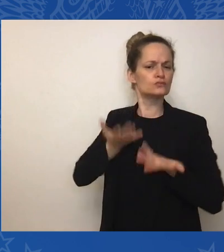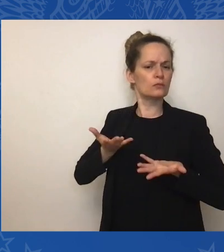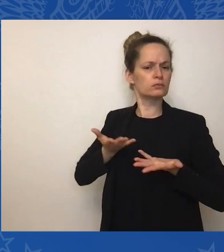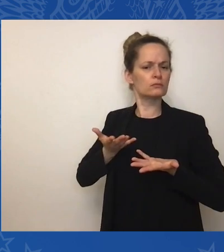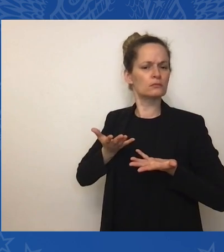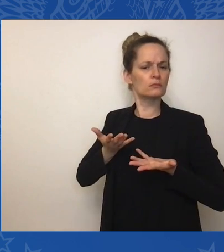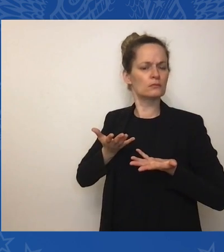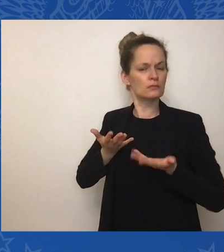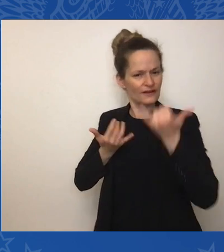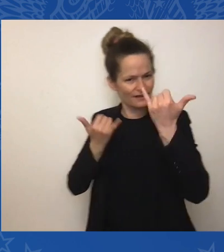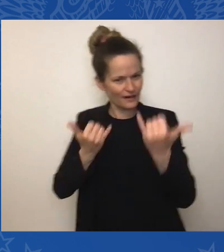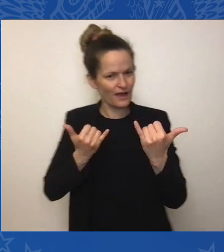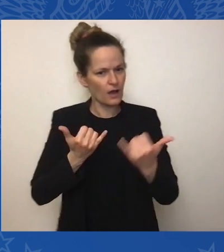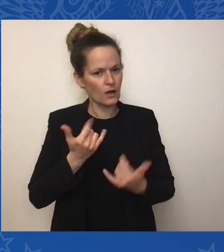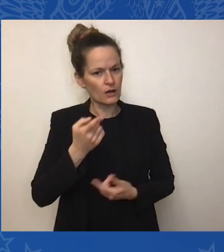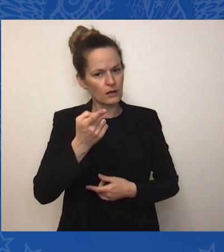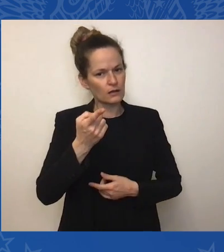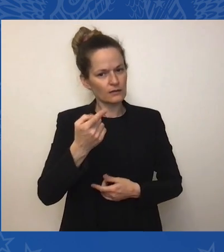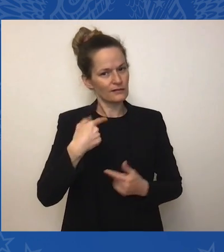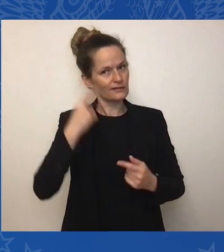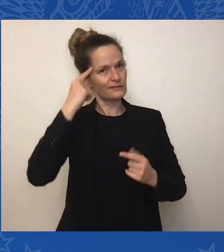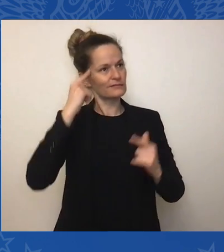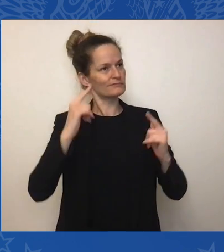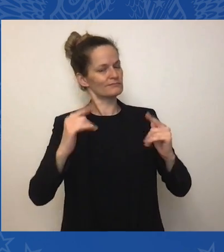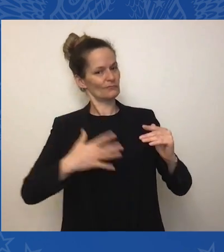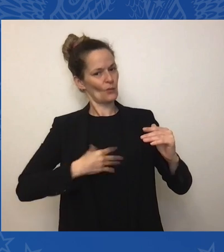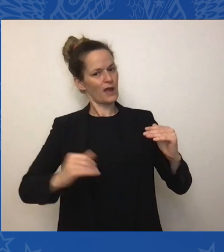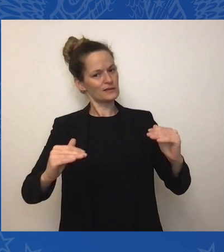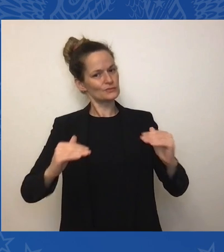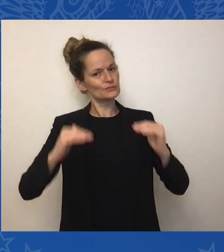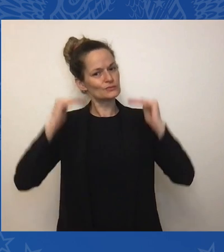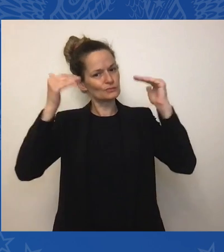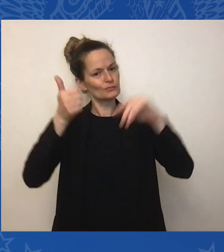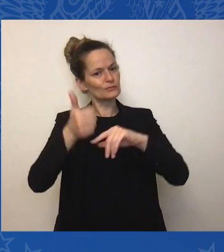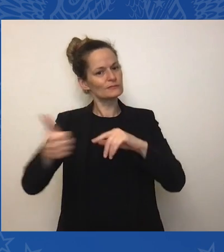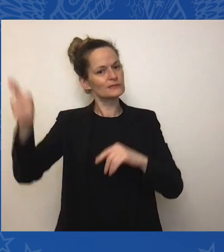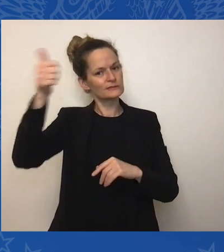was finally being got hold of.